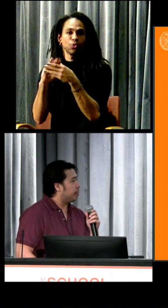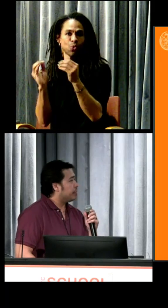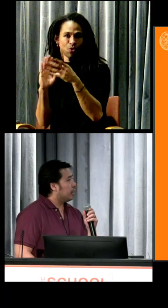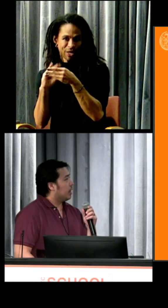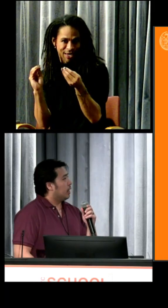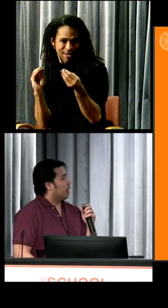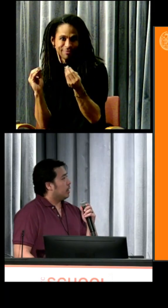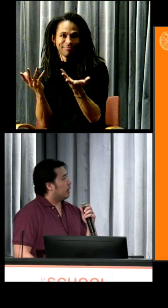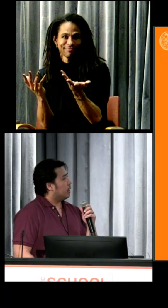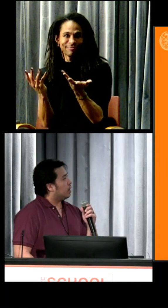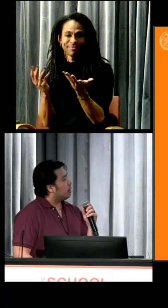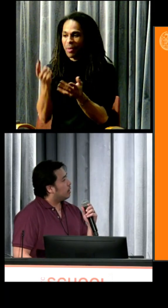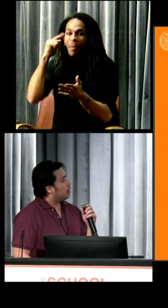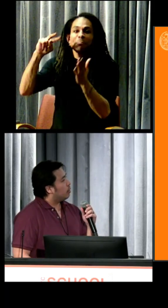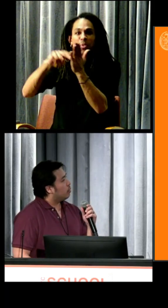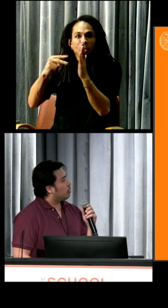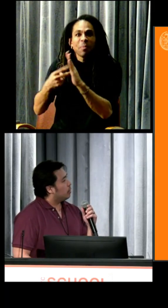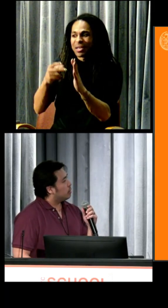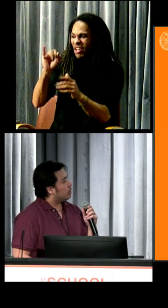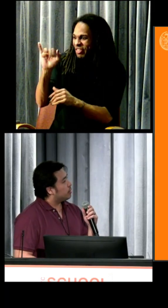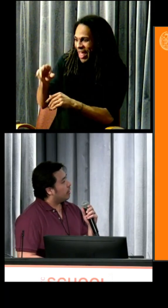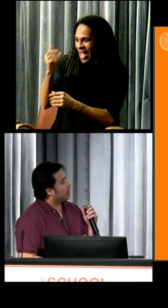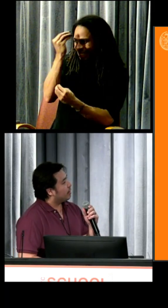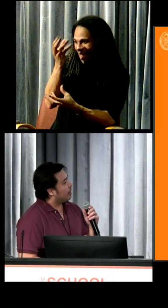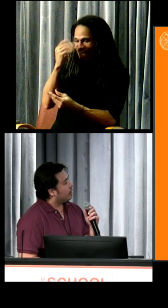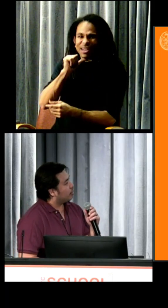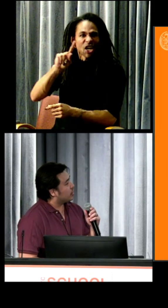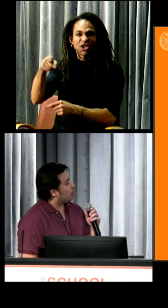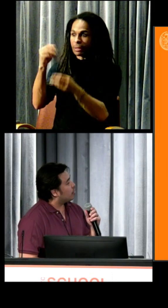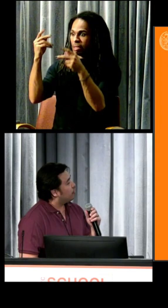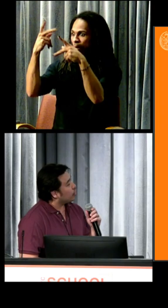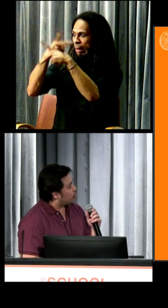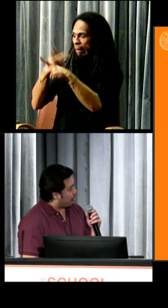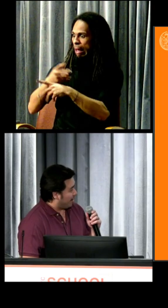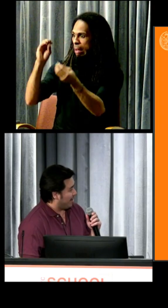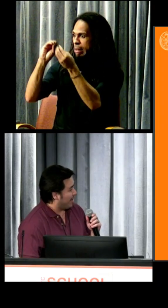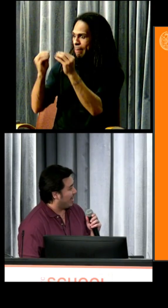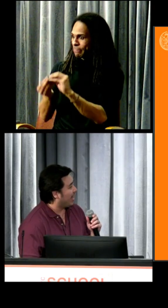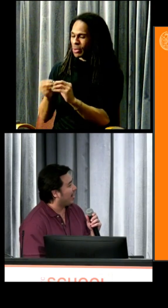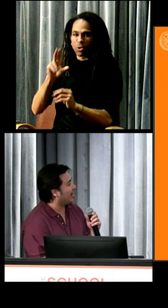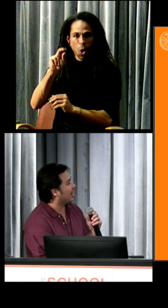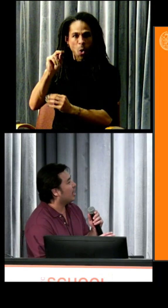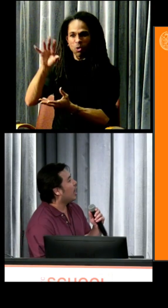feedback that it put out for each block change or each situation that could occur.